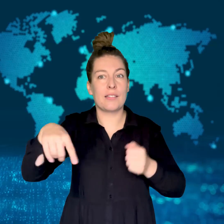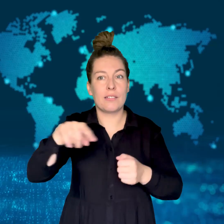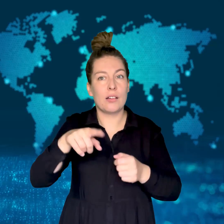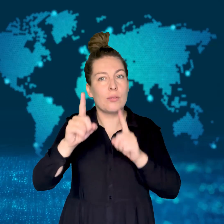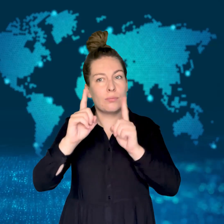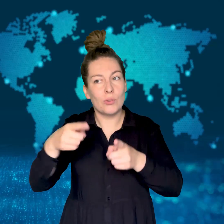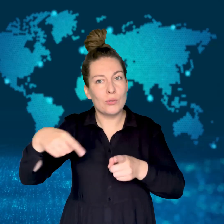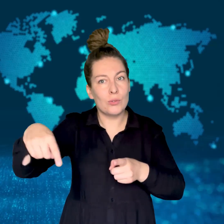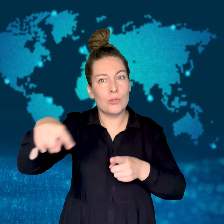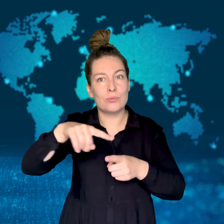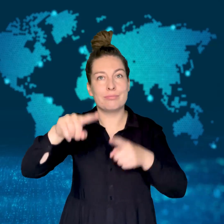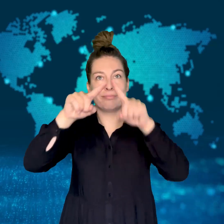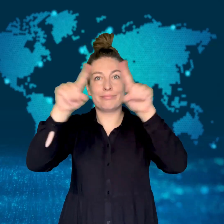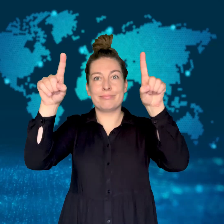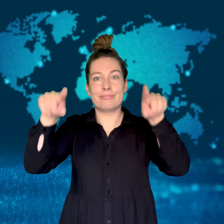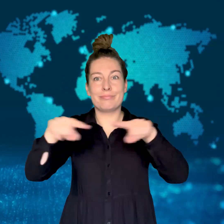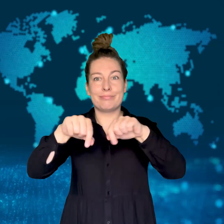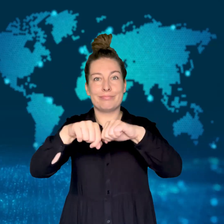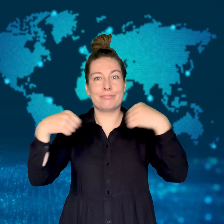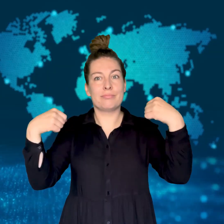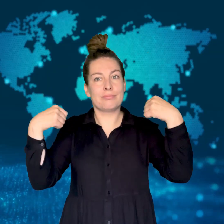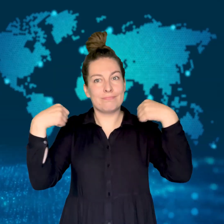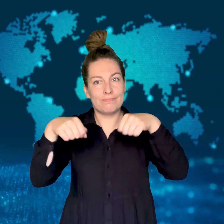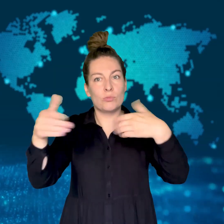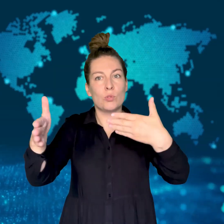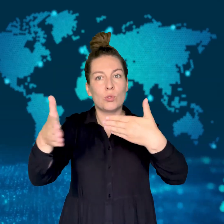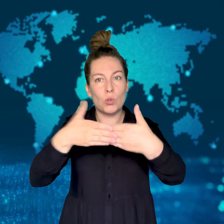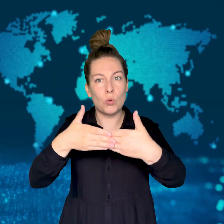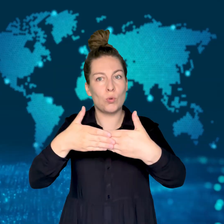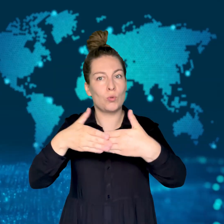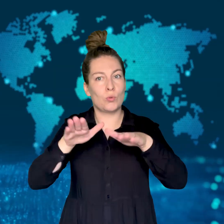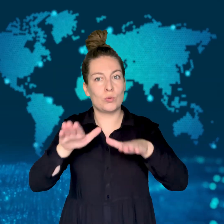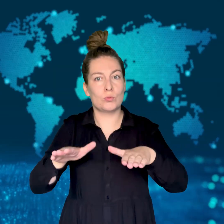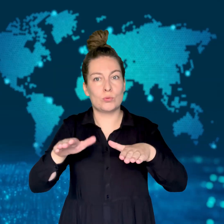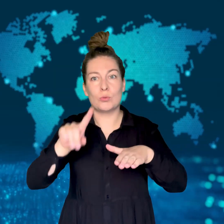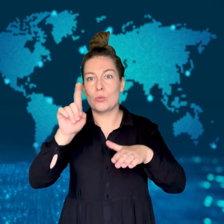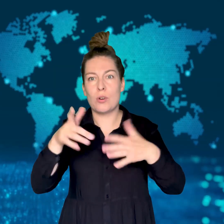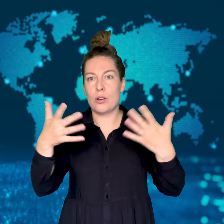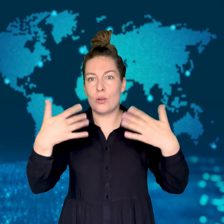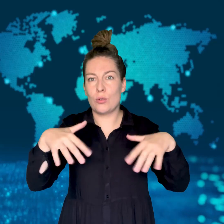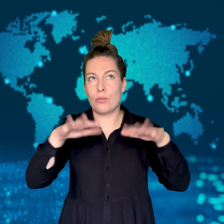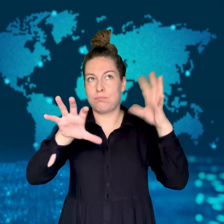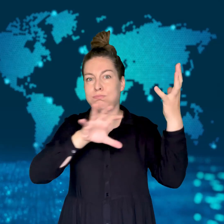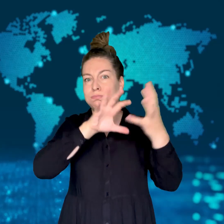the resulting pollution.